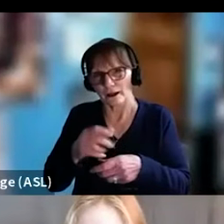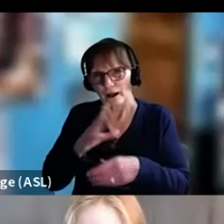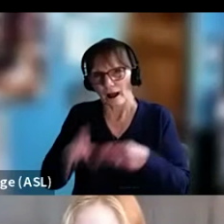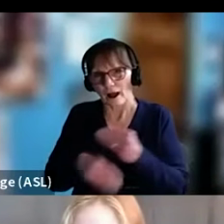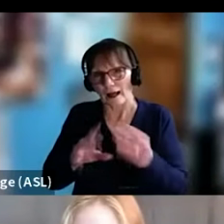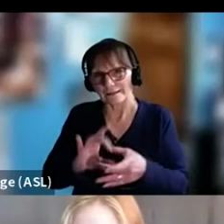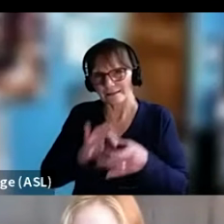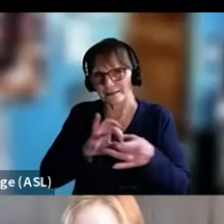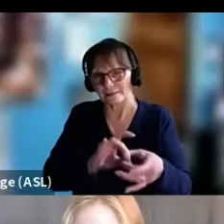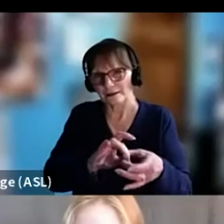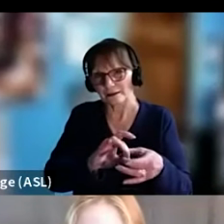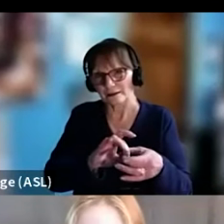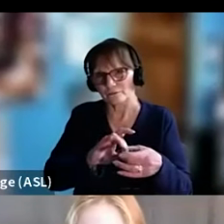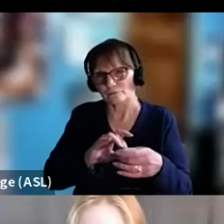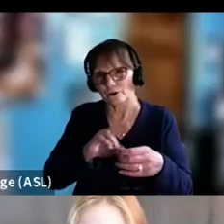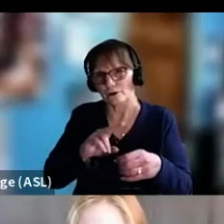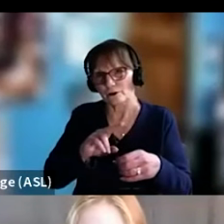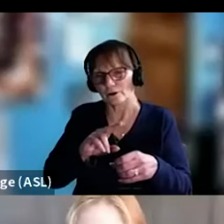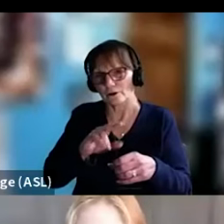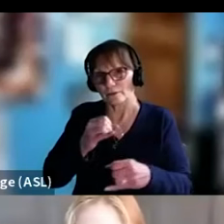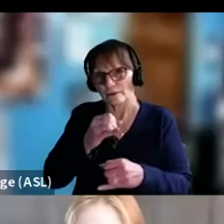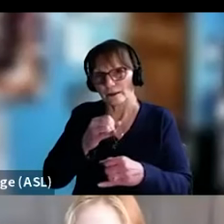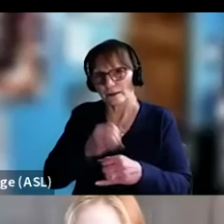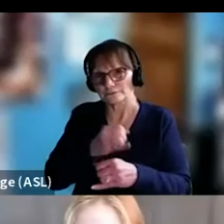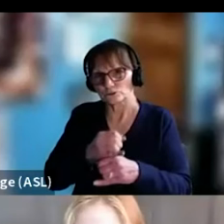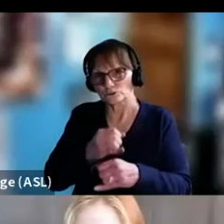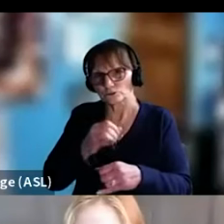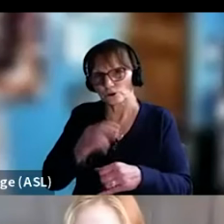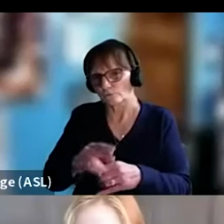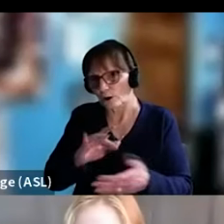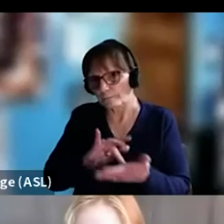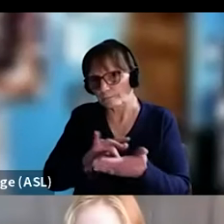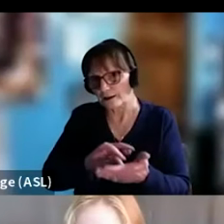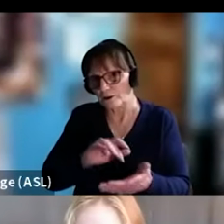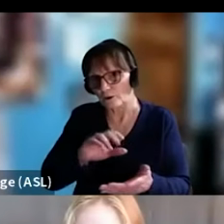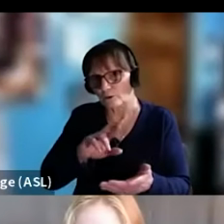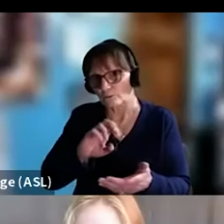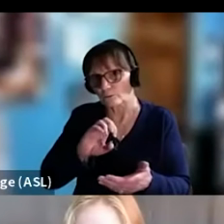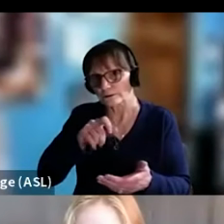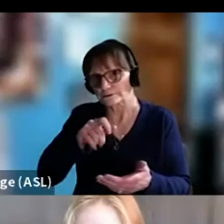to the National Institute for Medical Respite who all can access those services. But there are about 130 programs nationally.